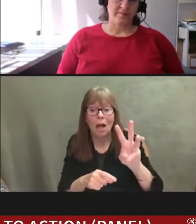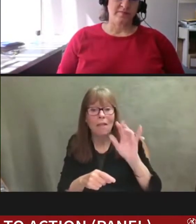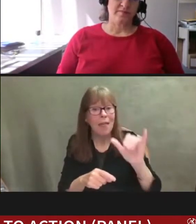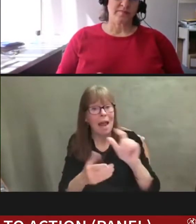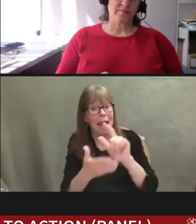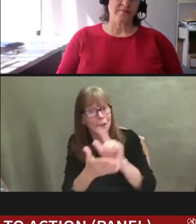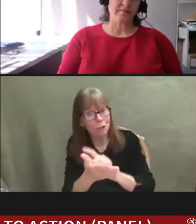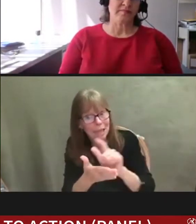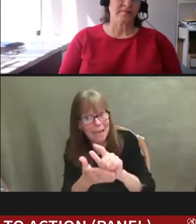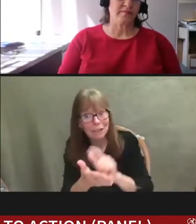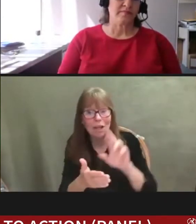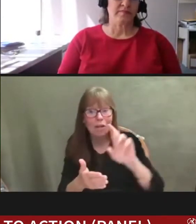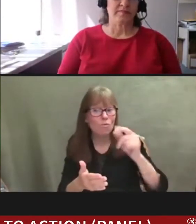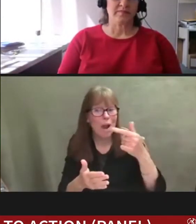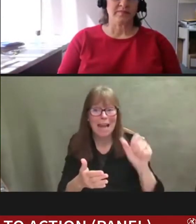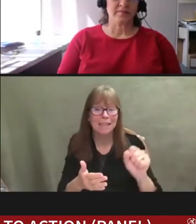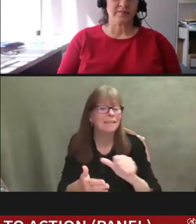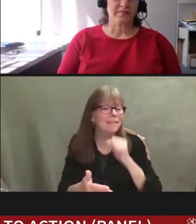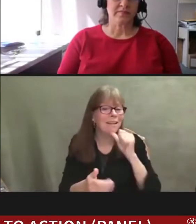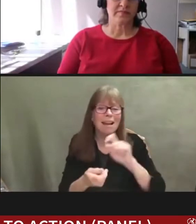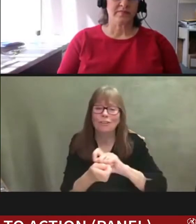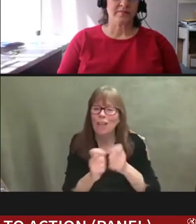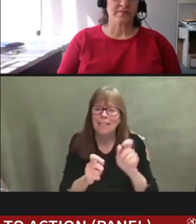do not change how people view and how they act.